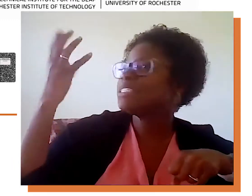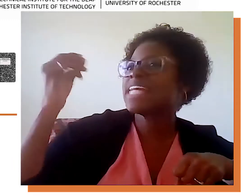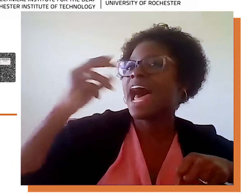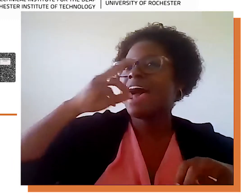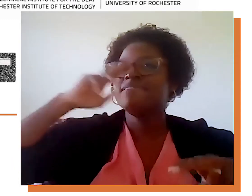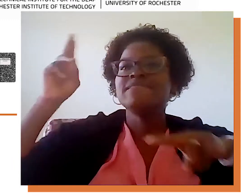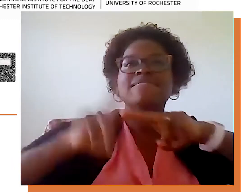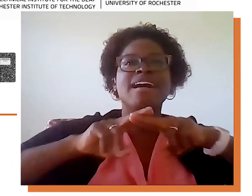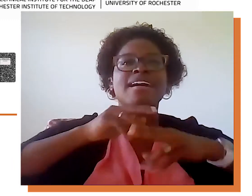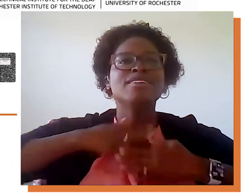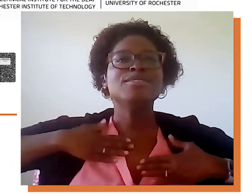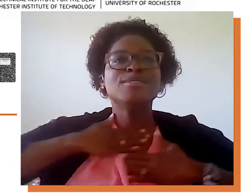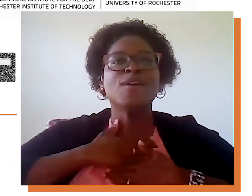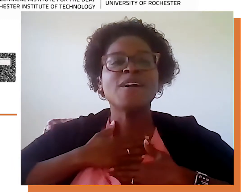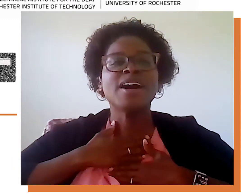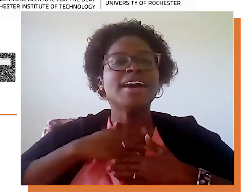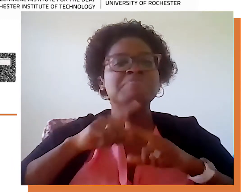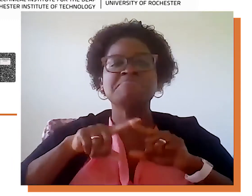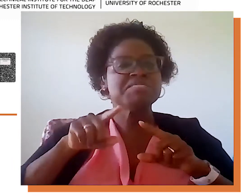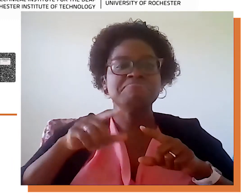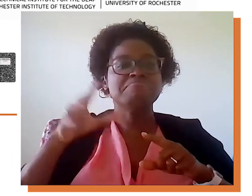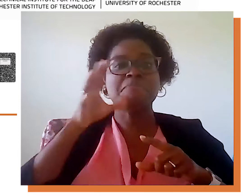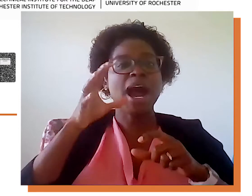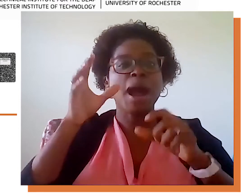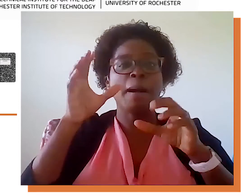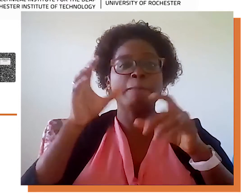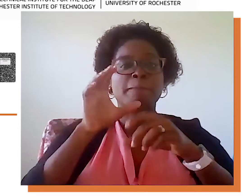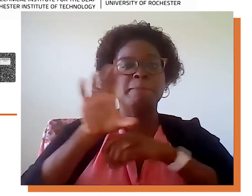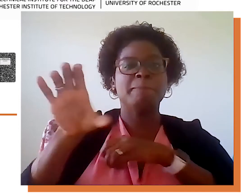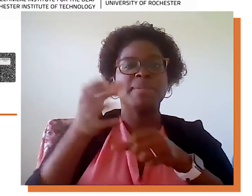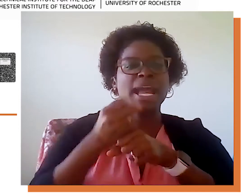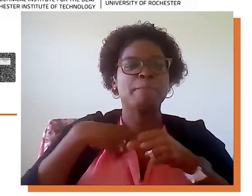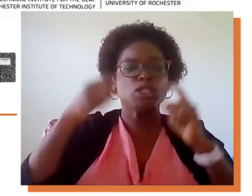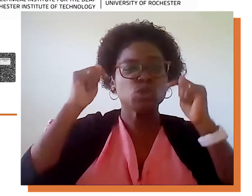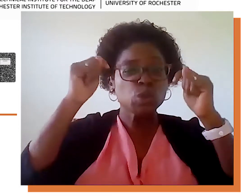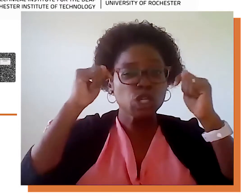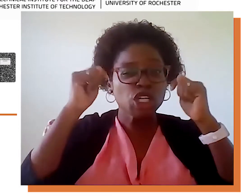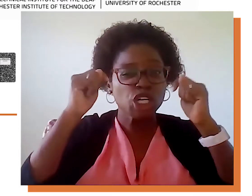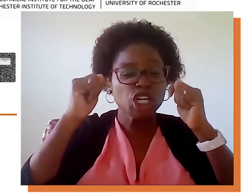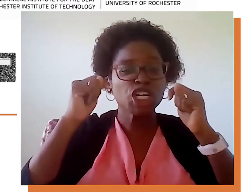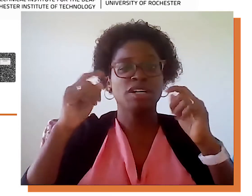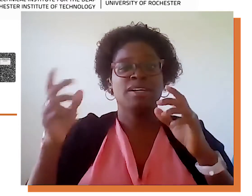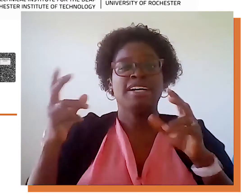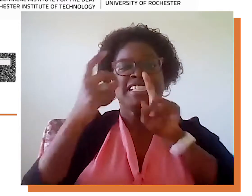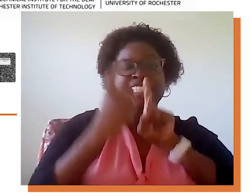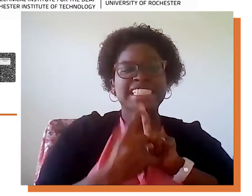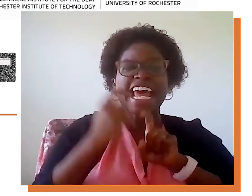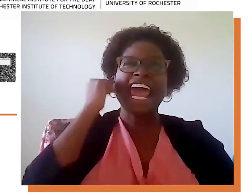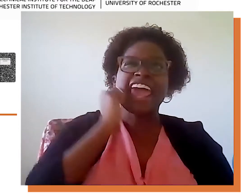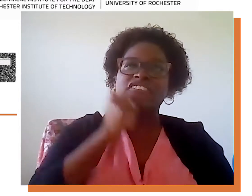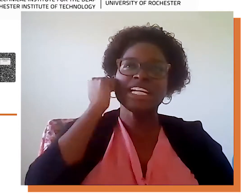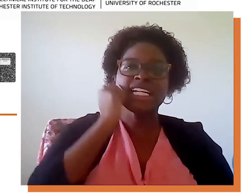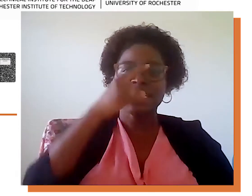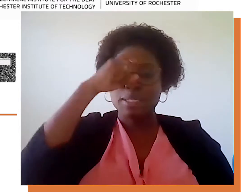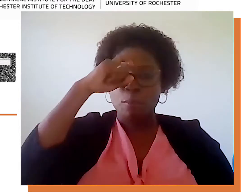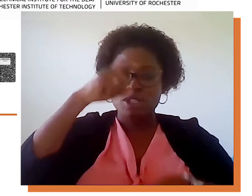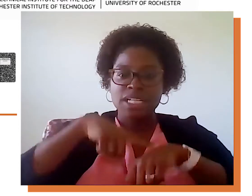I'd be excited for summer vacation. I'd want to ride my bike and have fun and play outside. But my mother hired a tutor,